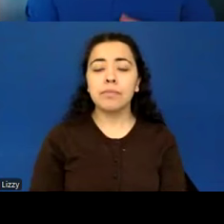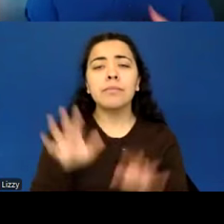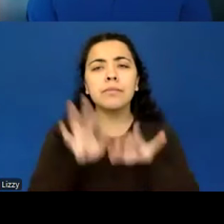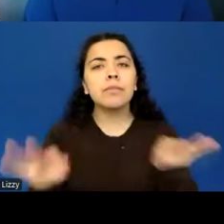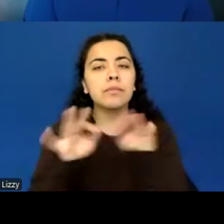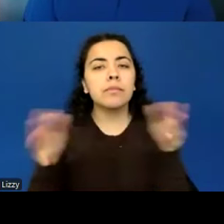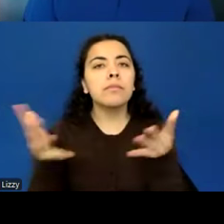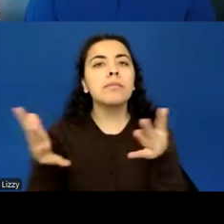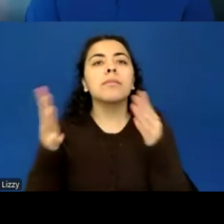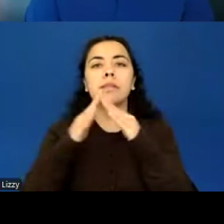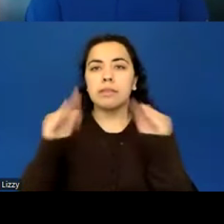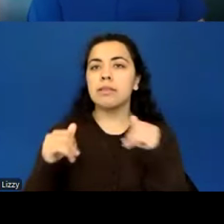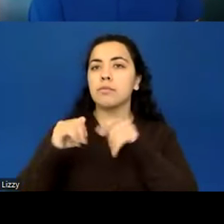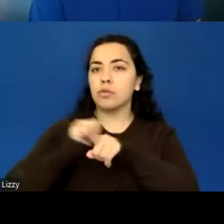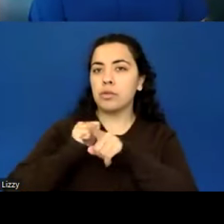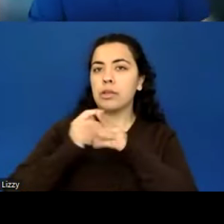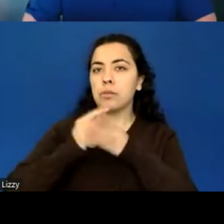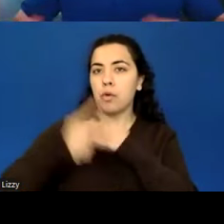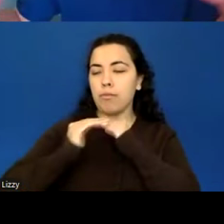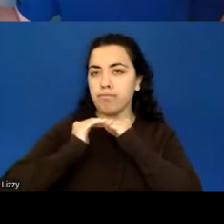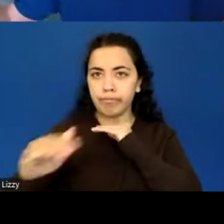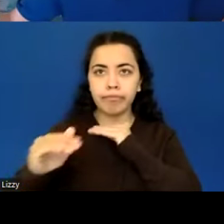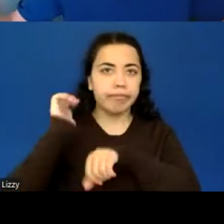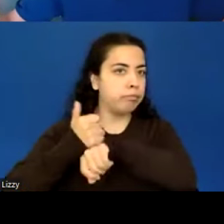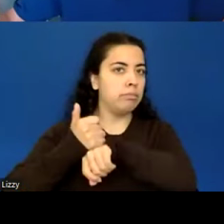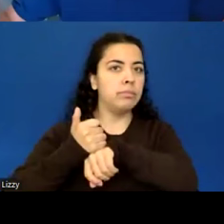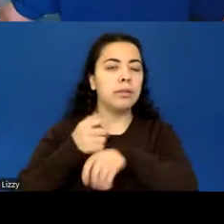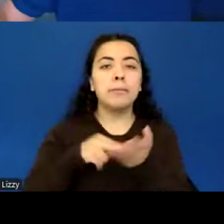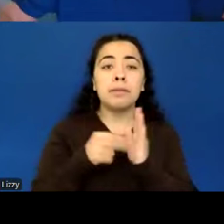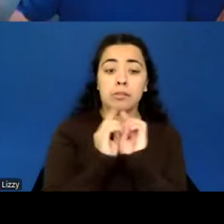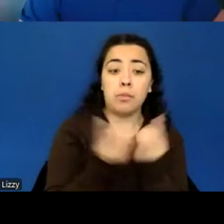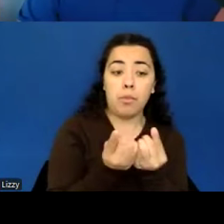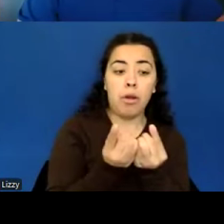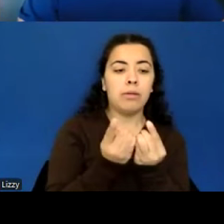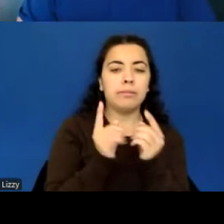identifying programs that are good for the individual departments and teams to take,